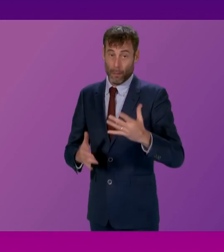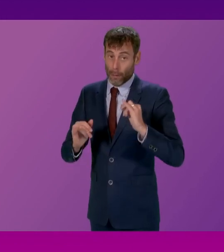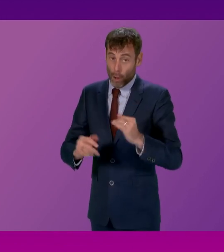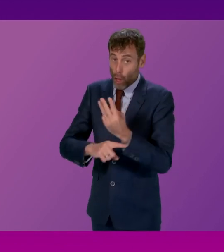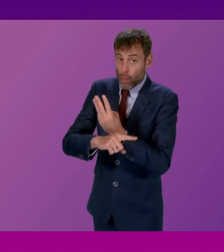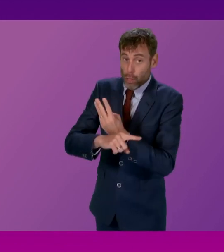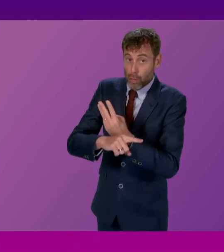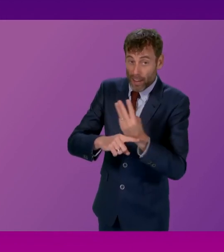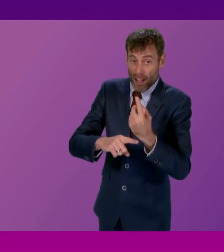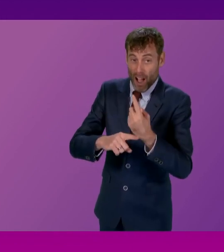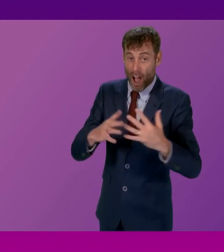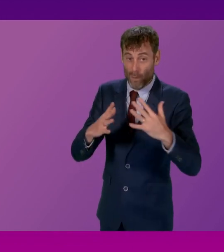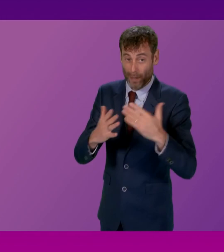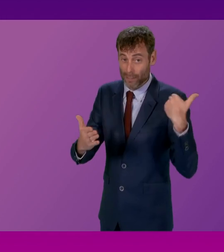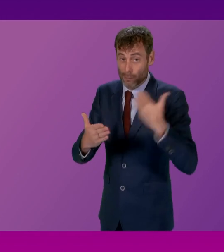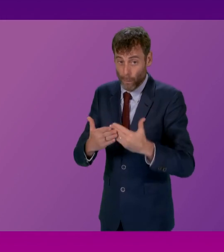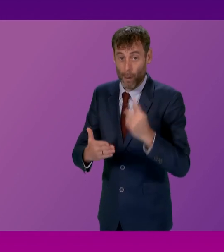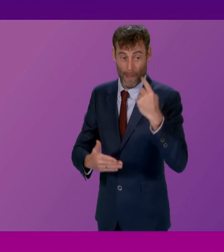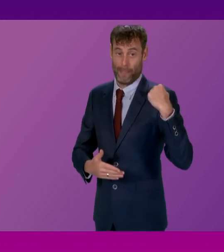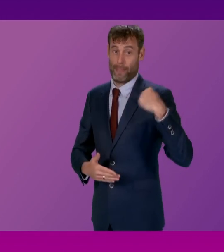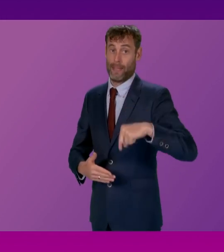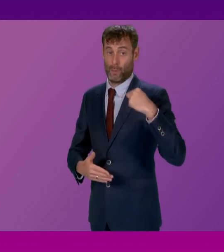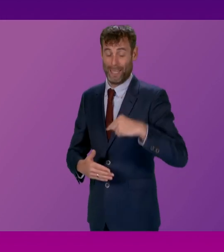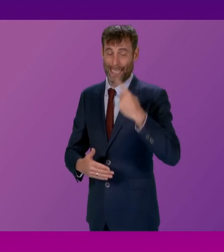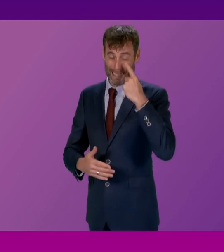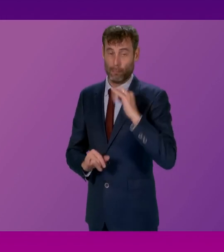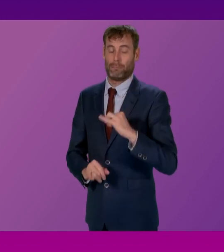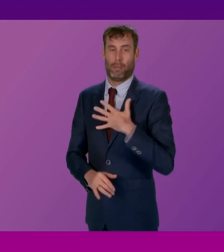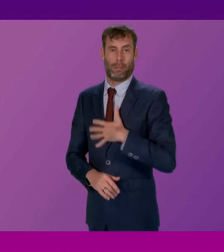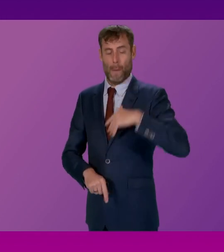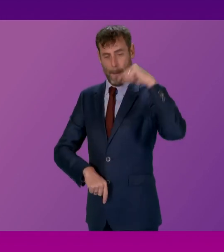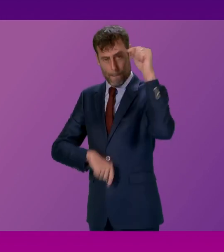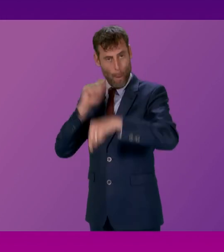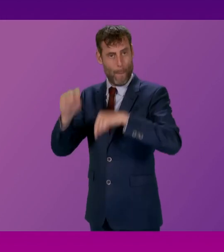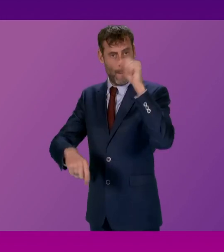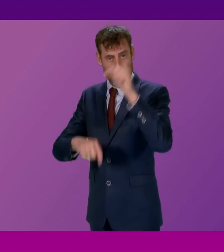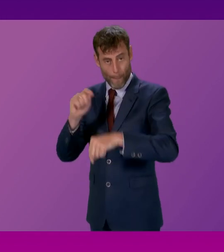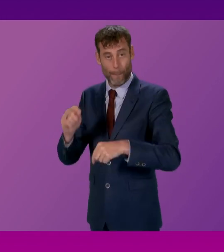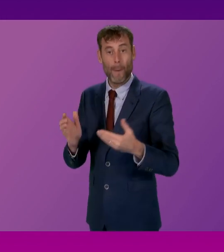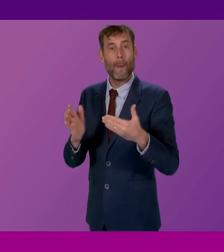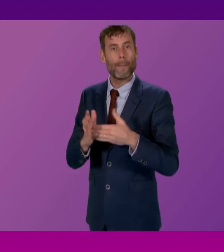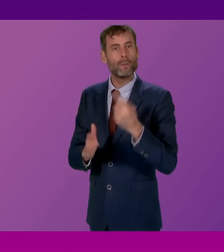half weeks—in particular, the sickening bombing of Jabalia refugee camp, which must